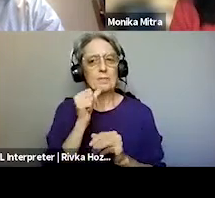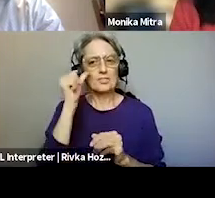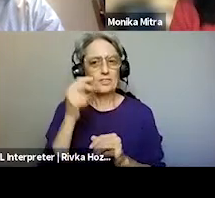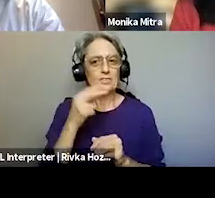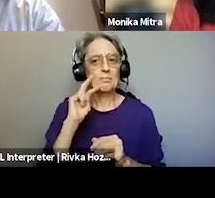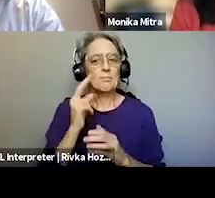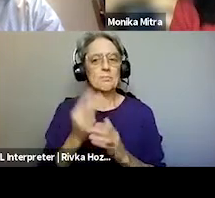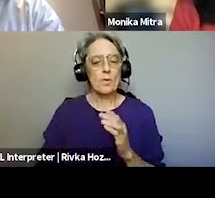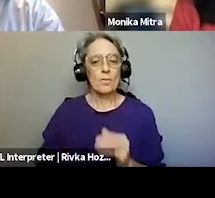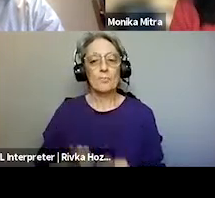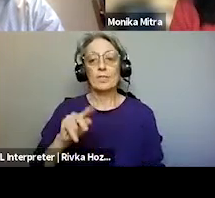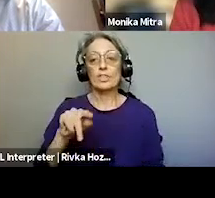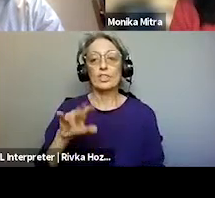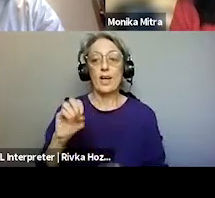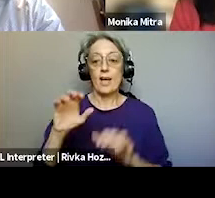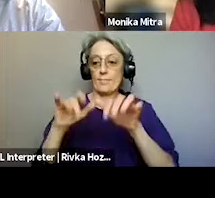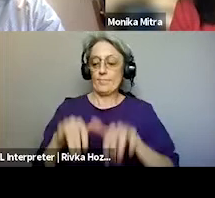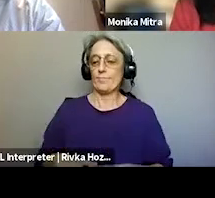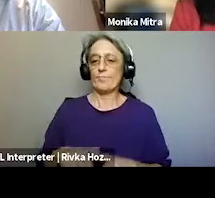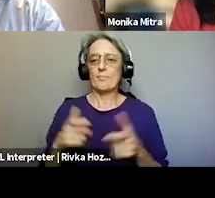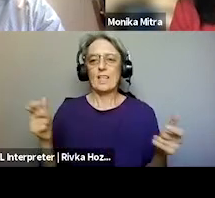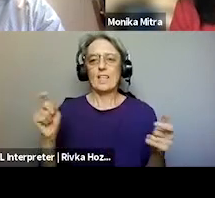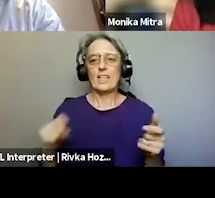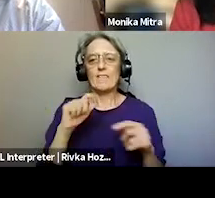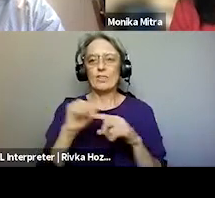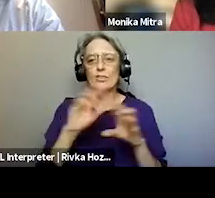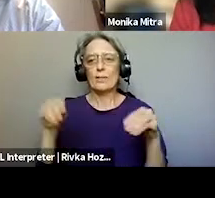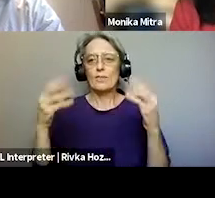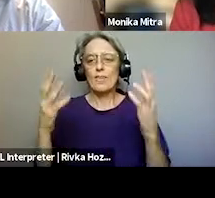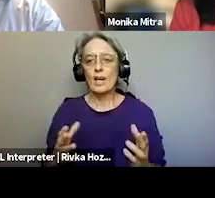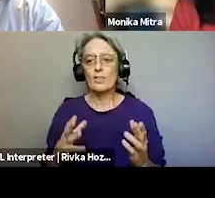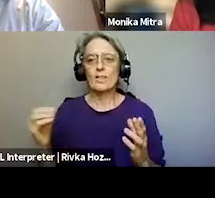tremendous need for training of providers and health systems to provide respectful appropriate